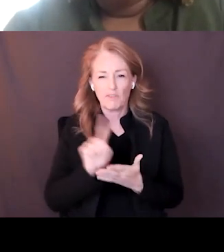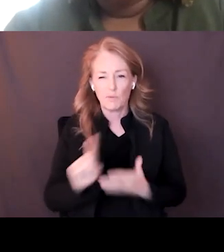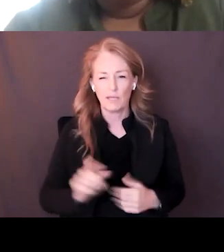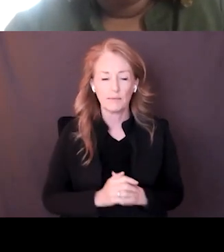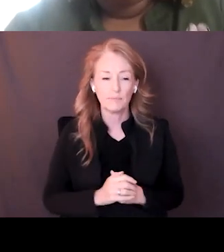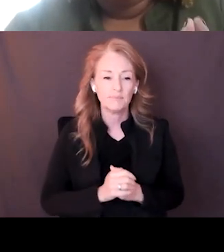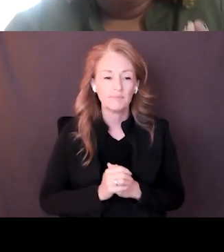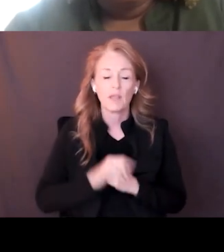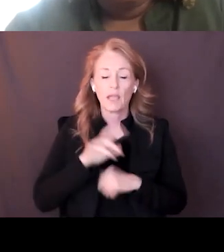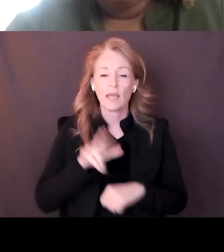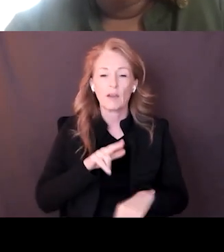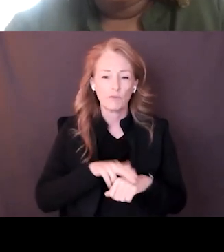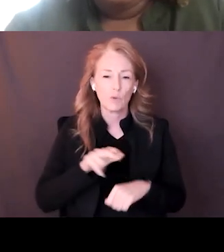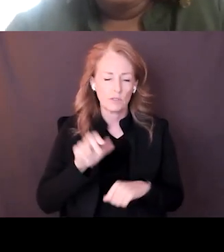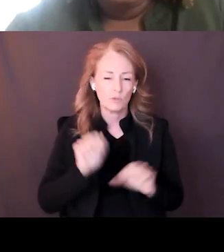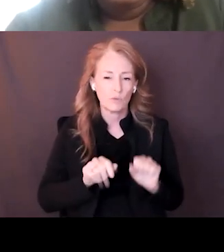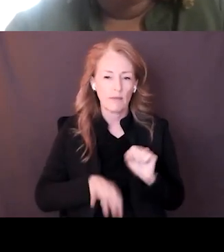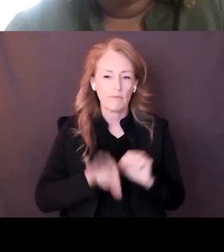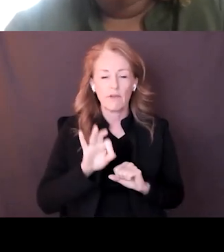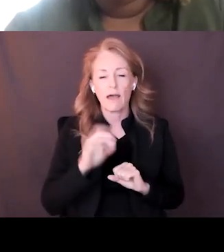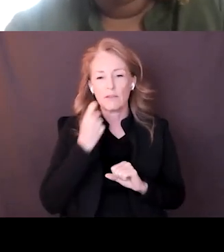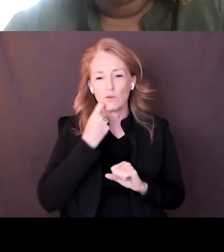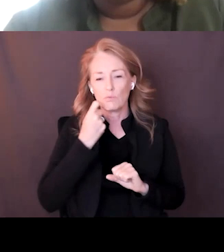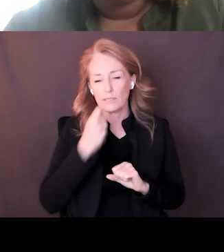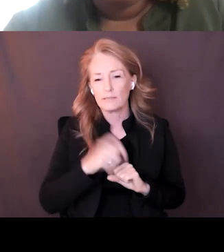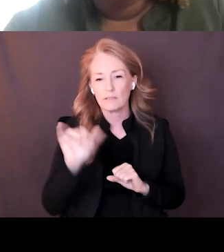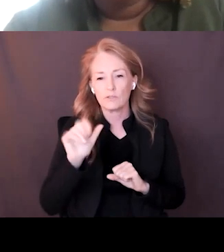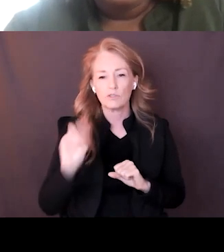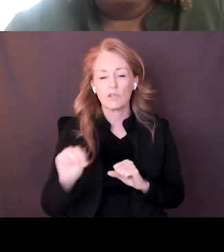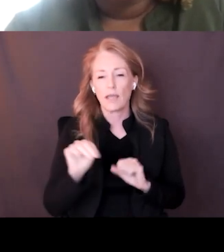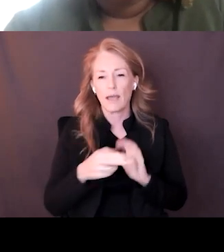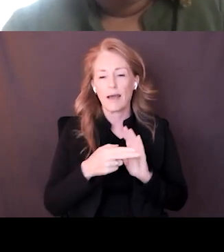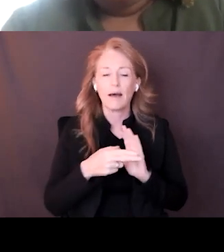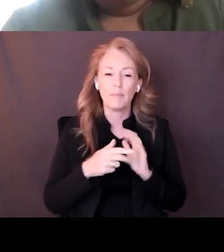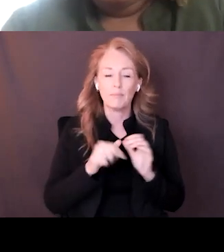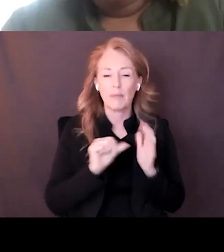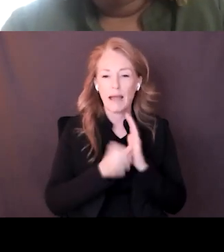OF COURSE, YOU CAN FIND ALL OF THE HIGHLIGHTS AND THE VARIOUS SEGMENTS BROKEN OUT.